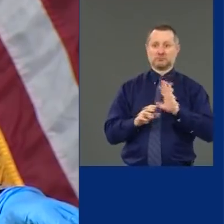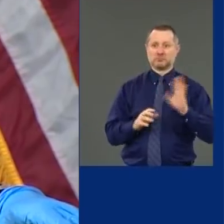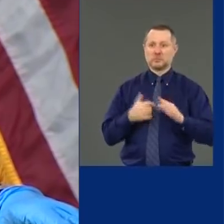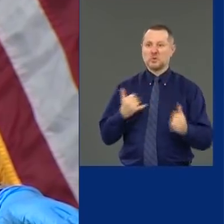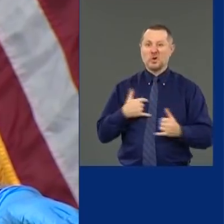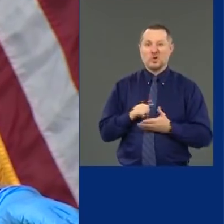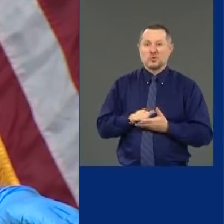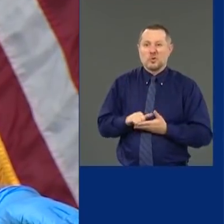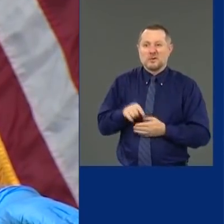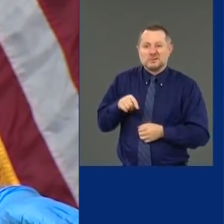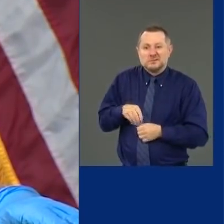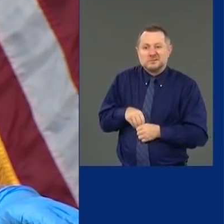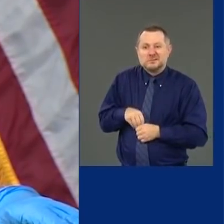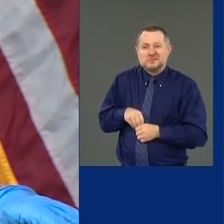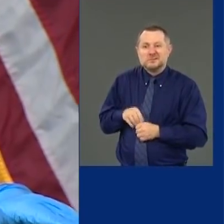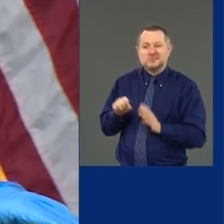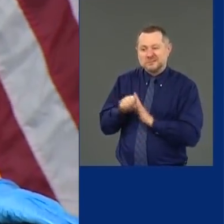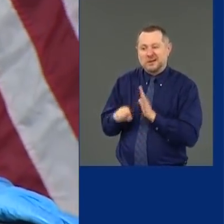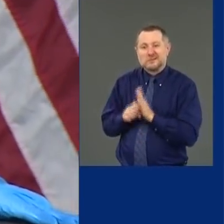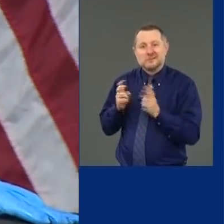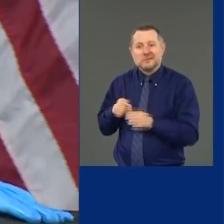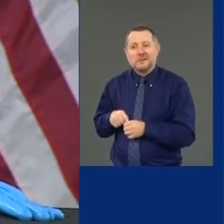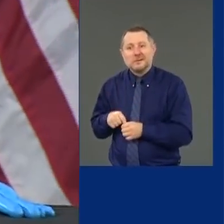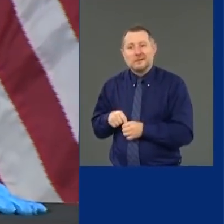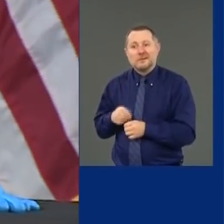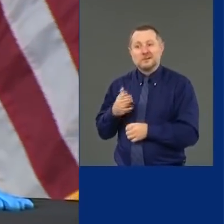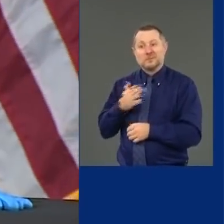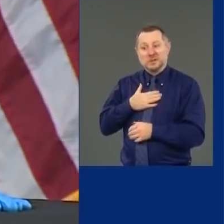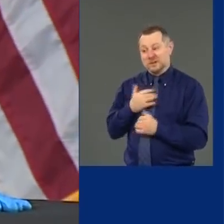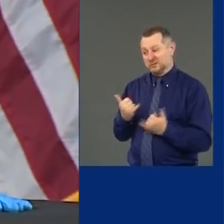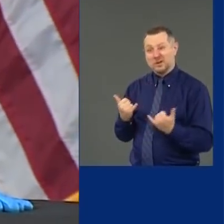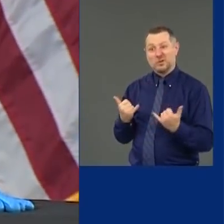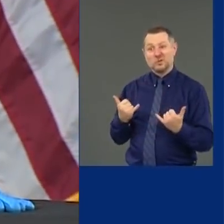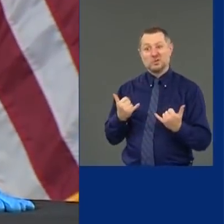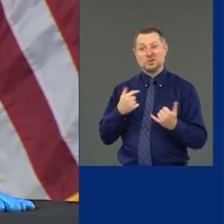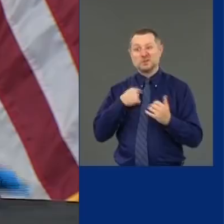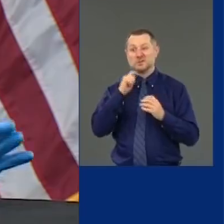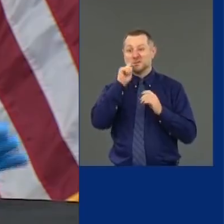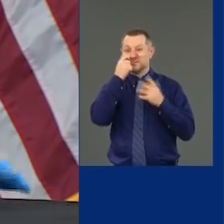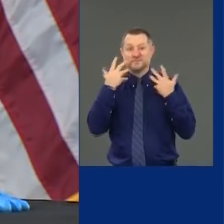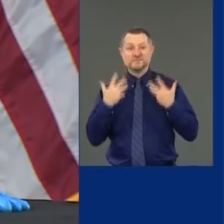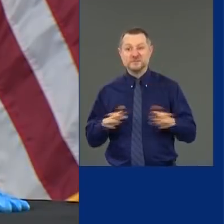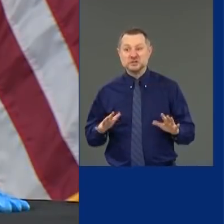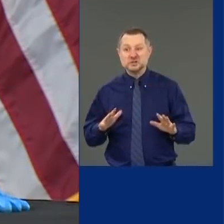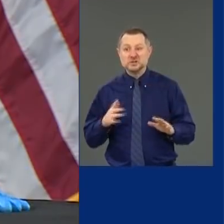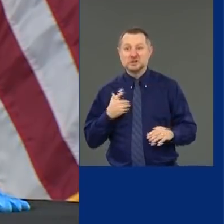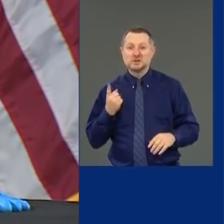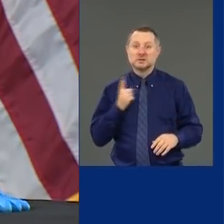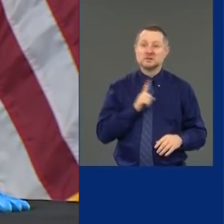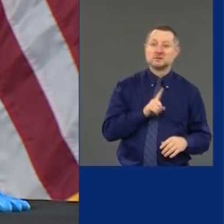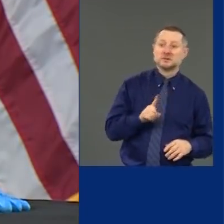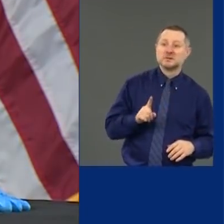COUNTRY ESSENTIALLY. RIGHT NOW IN THE COUNTRY OF NEW YORK. I WILL -- I'LL SAY I GOT THE